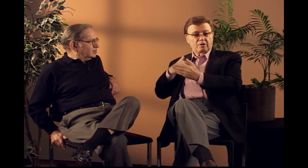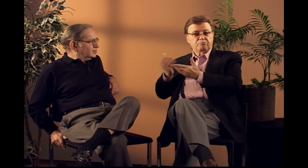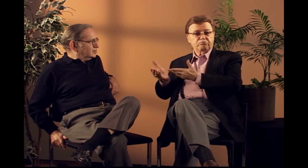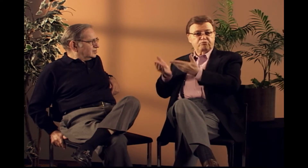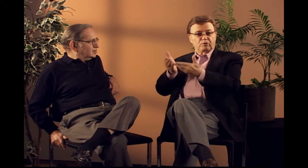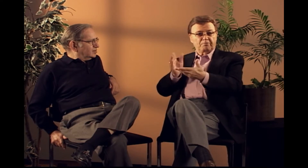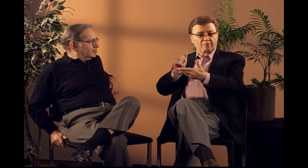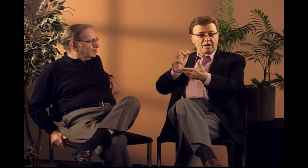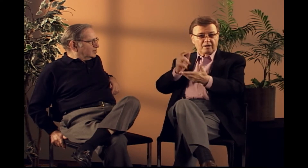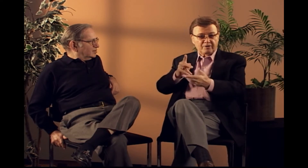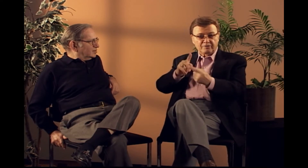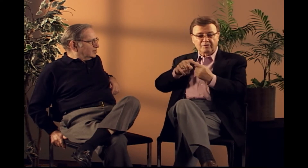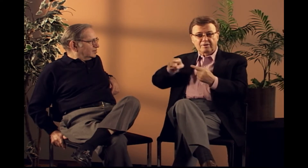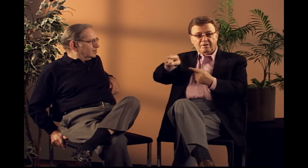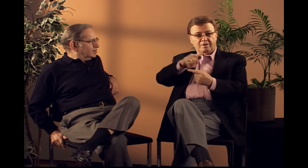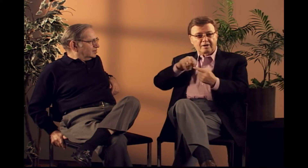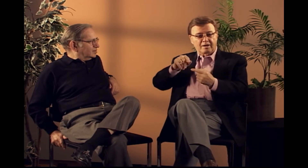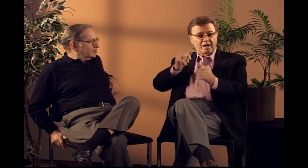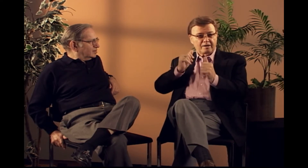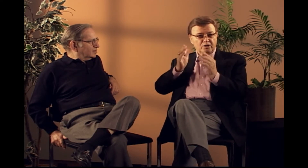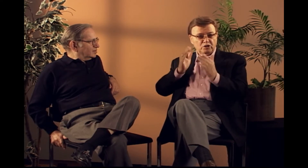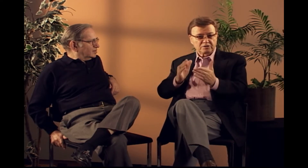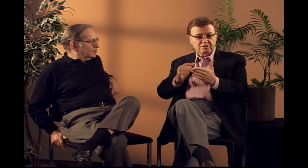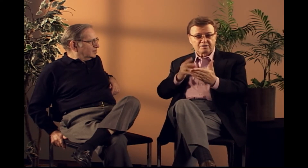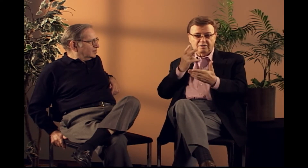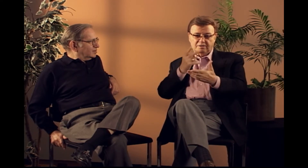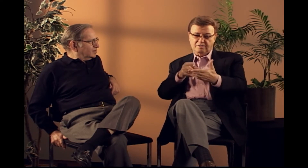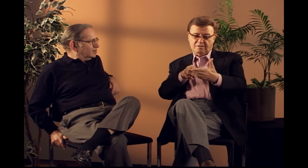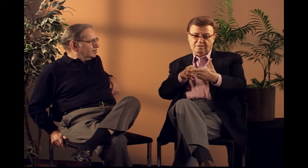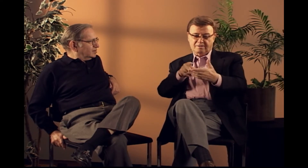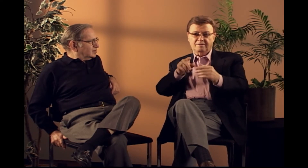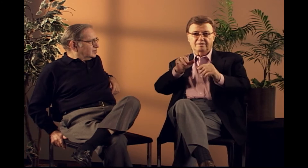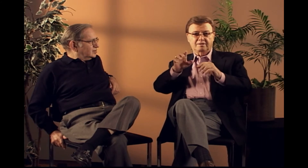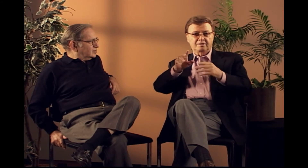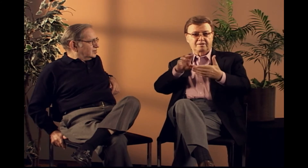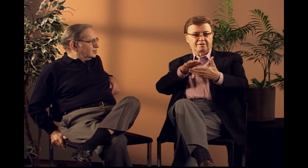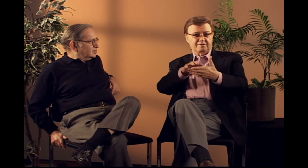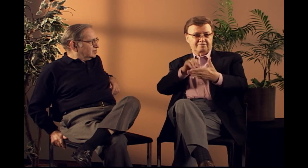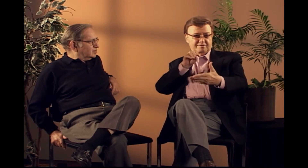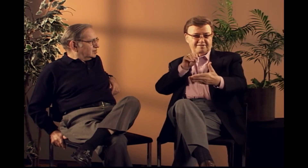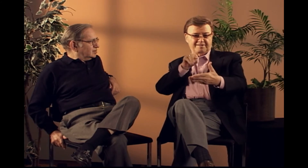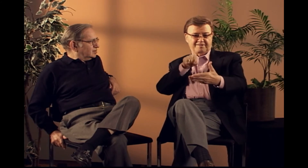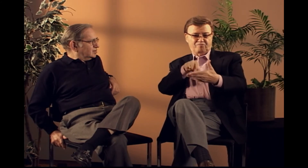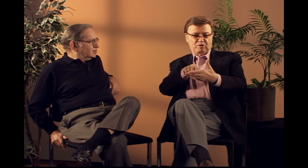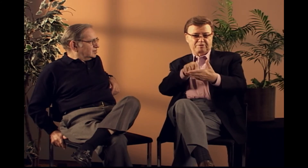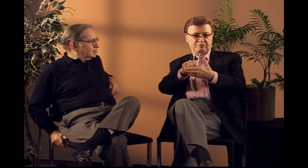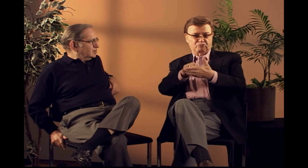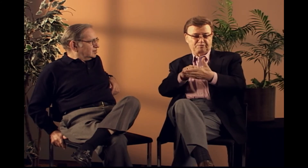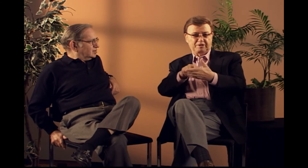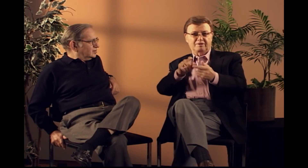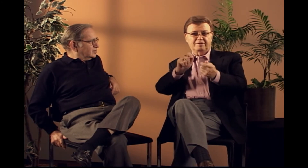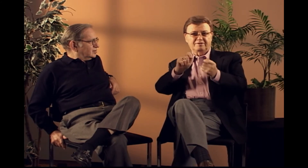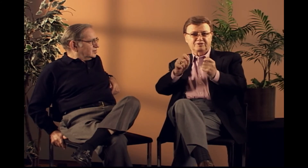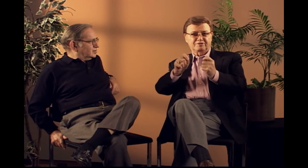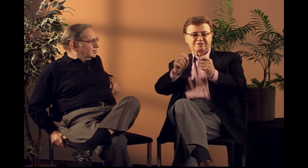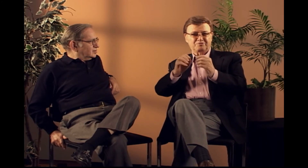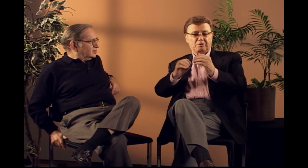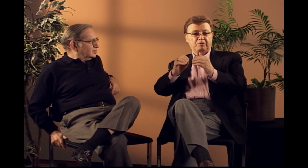We would tweak it and revise the process and bring it back to all of the actors and actresses. They would look at it, review it, and kind of copy